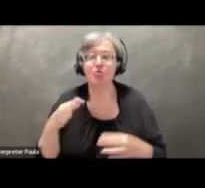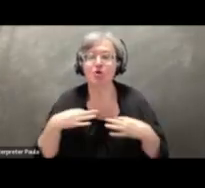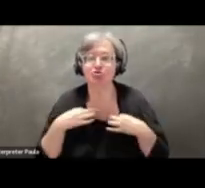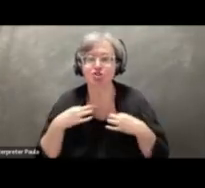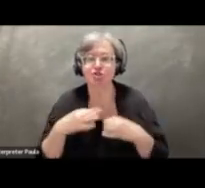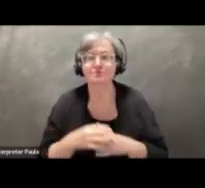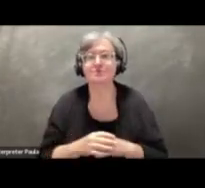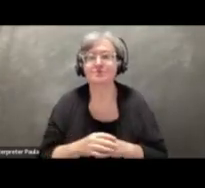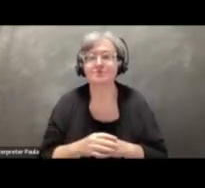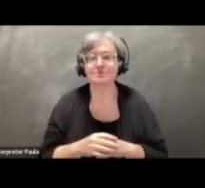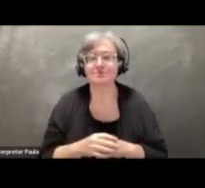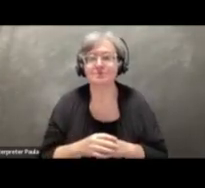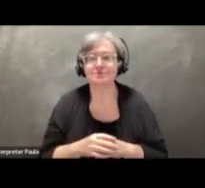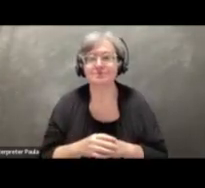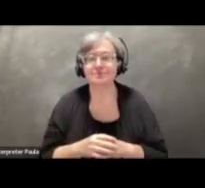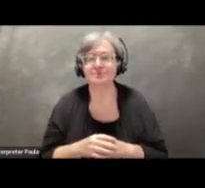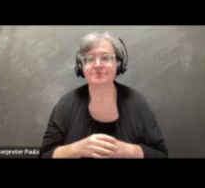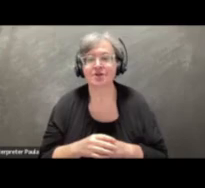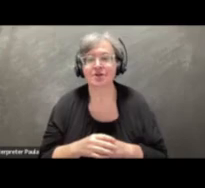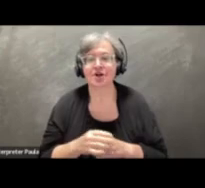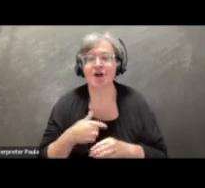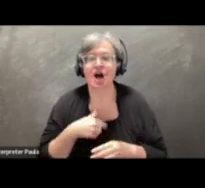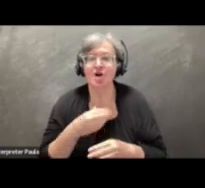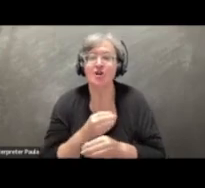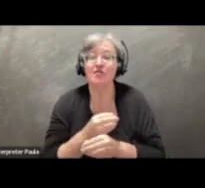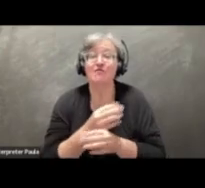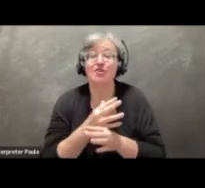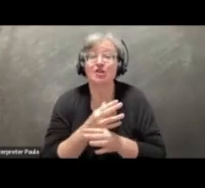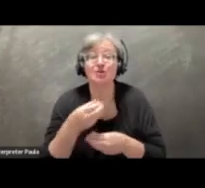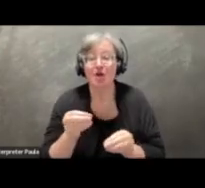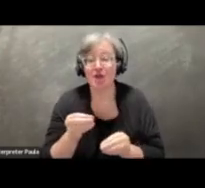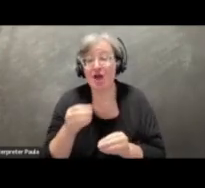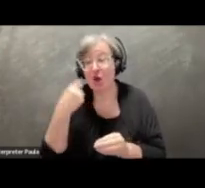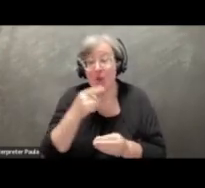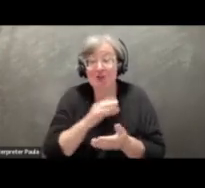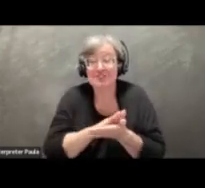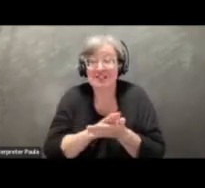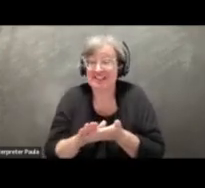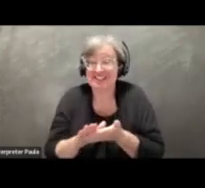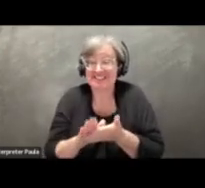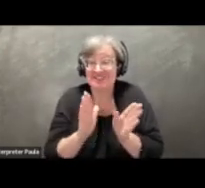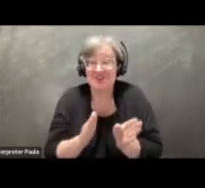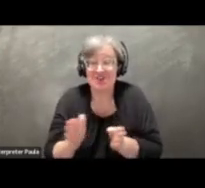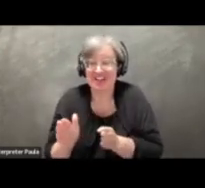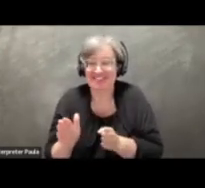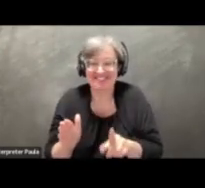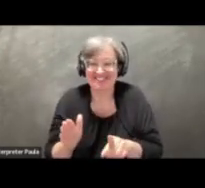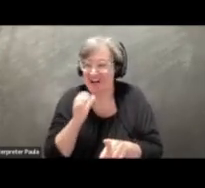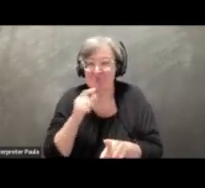and I'm in a virtual office. So my office looks nice and clean and organized. So, I'm not going to show you my real office, but